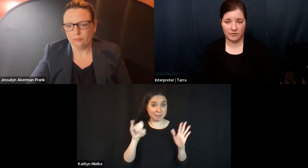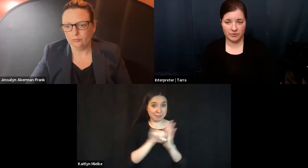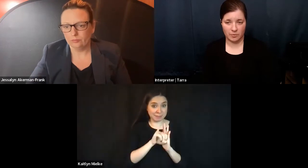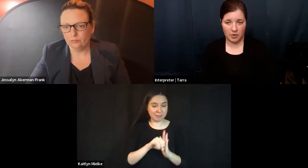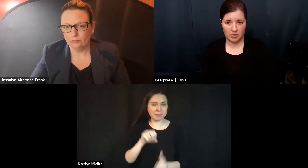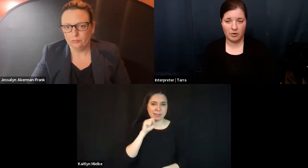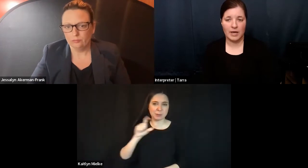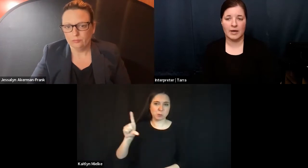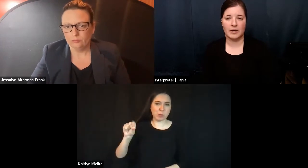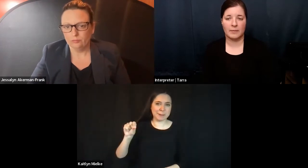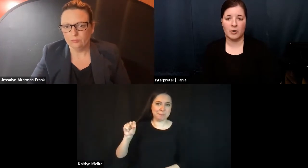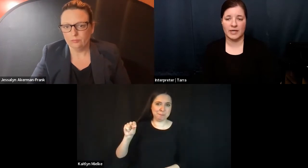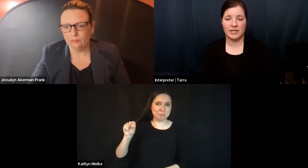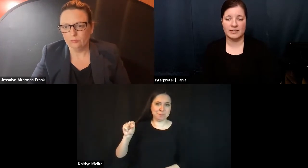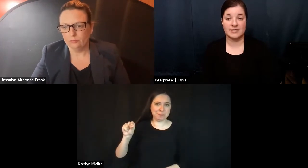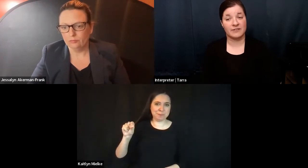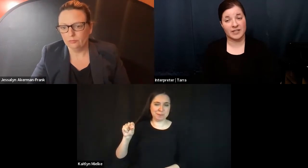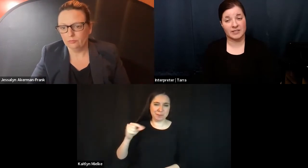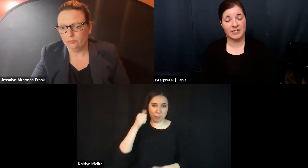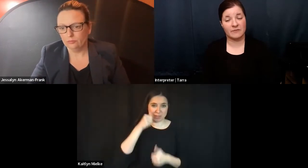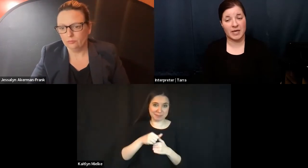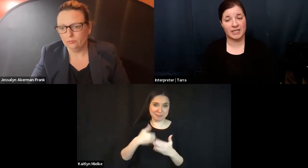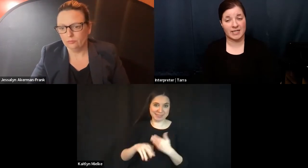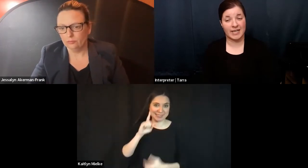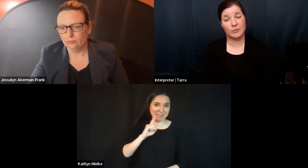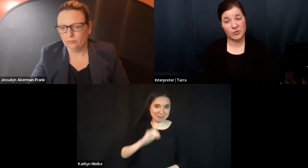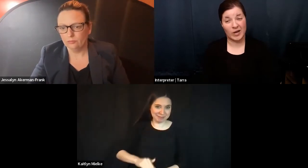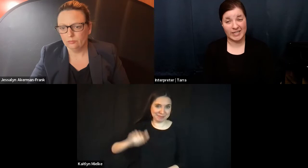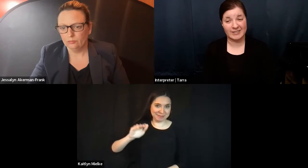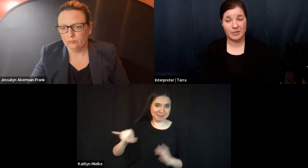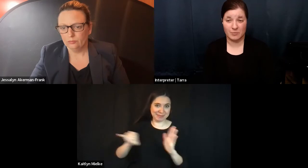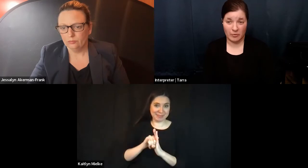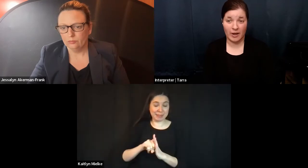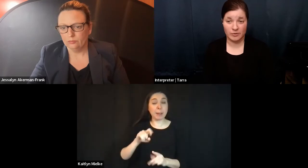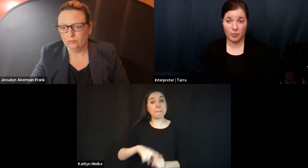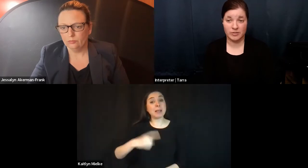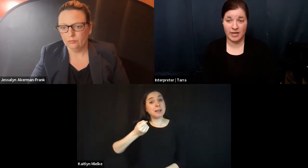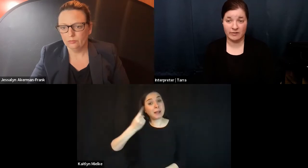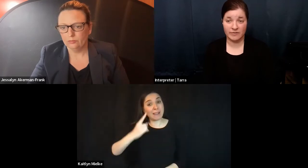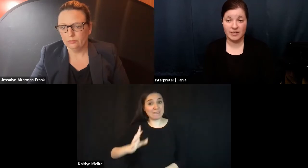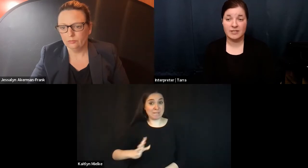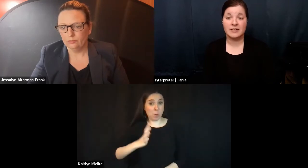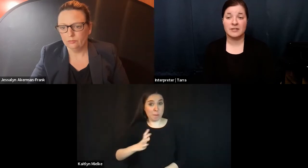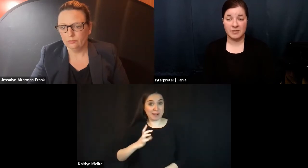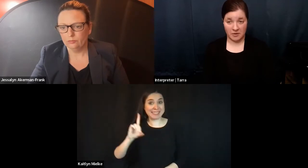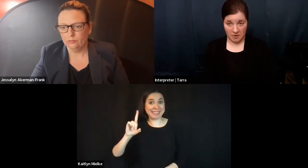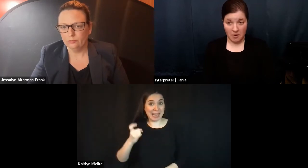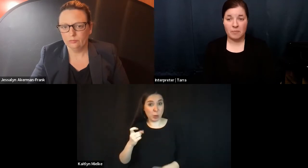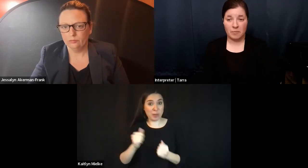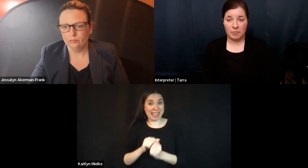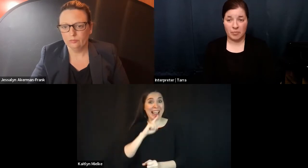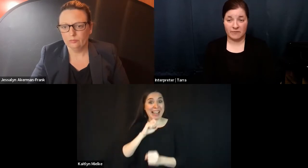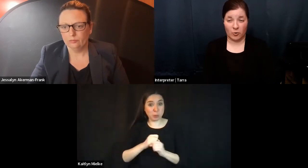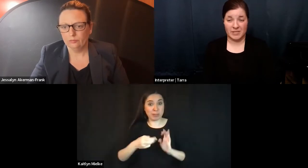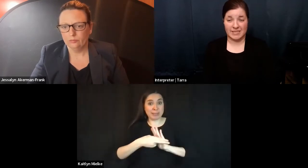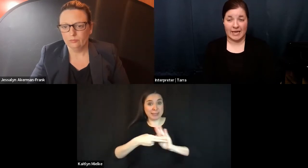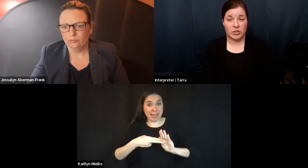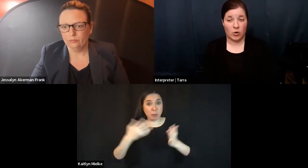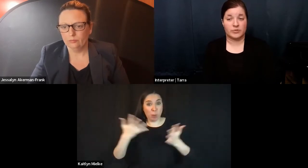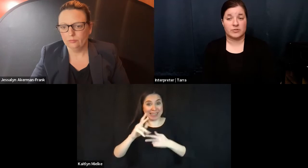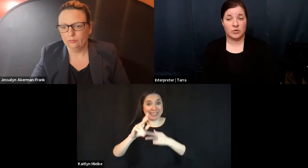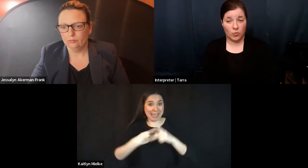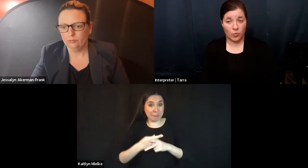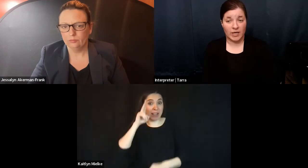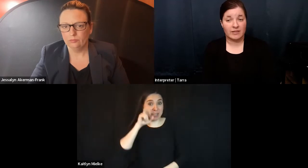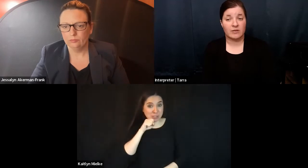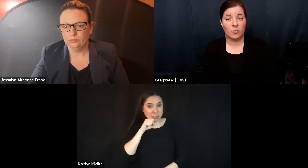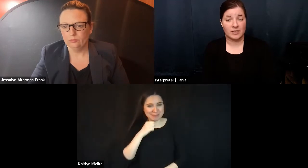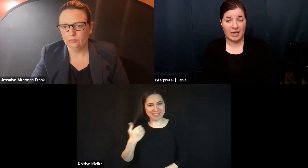Kaitlyn: Hi, this is Kaitlyn.